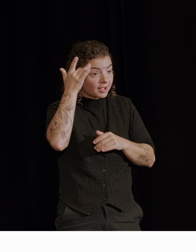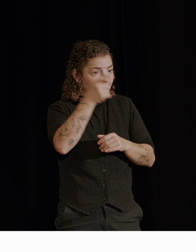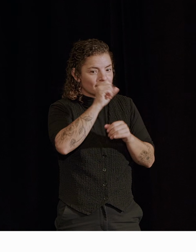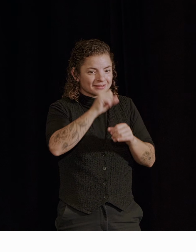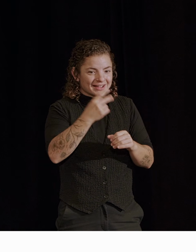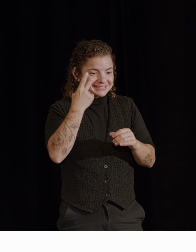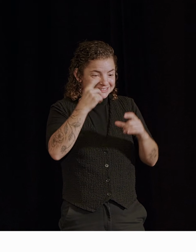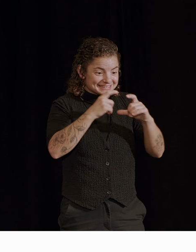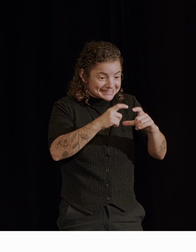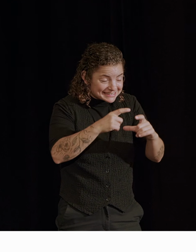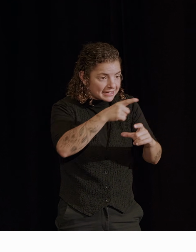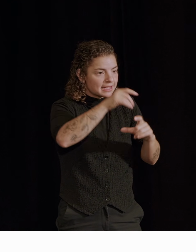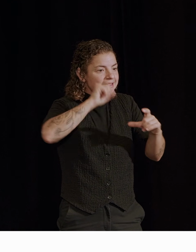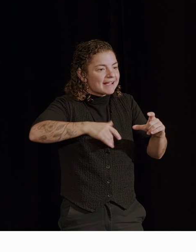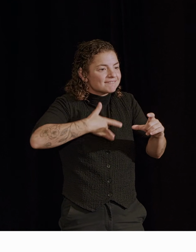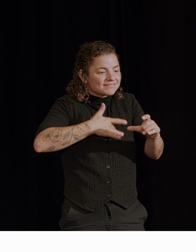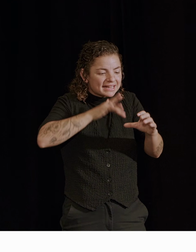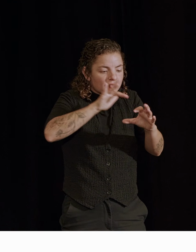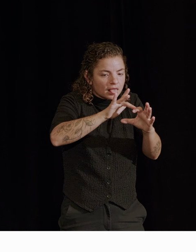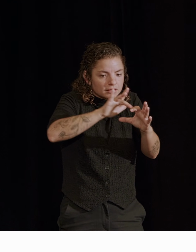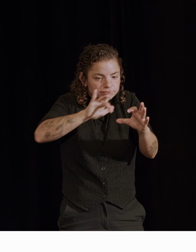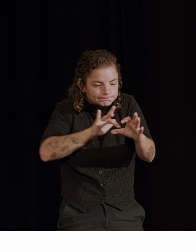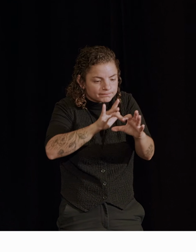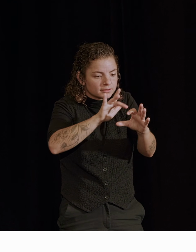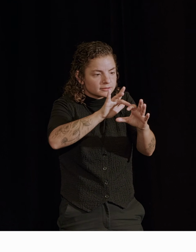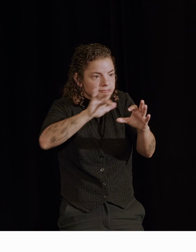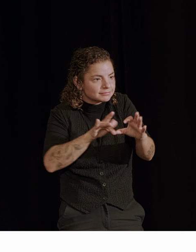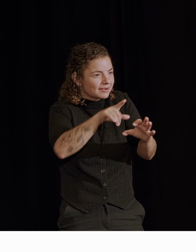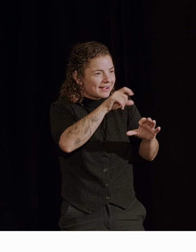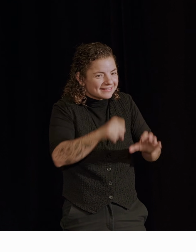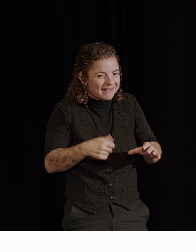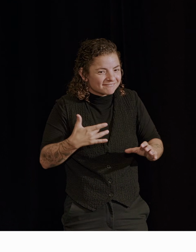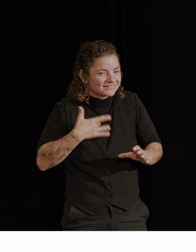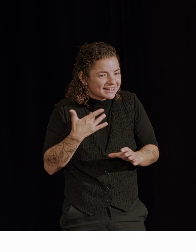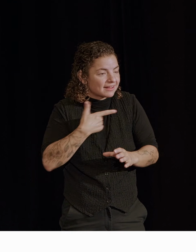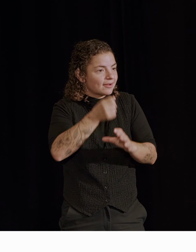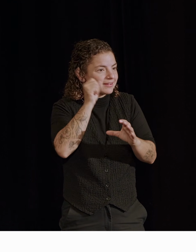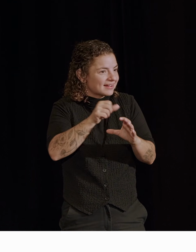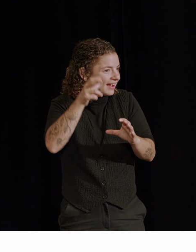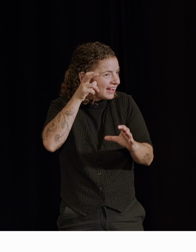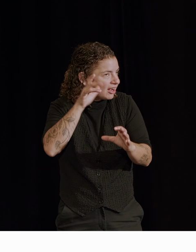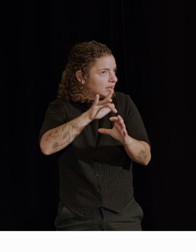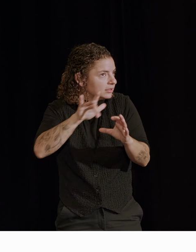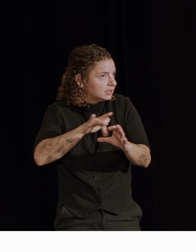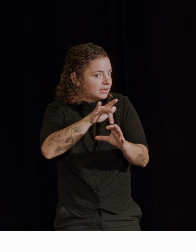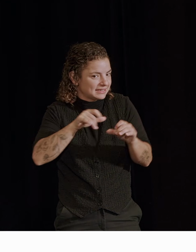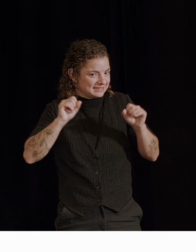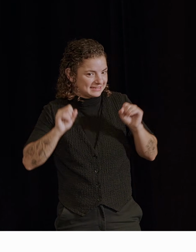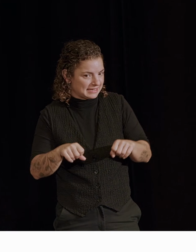and this means that the device is accessible across a number of surfaces, a number of senses.